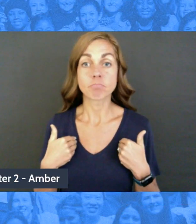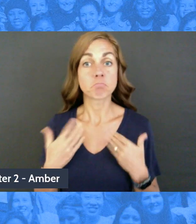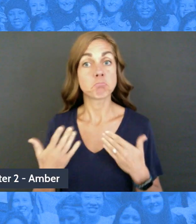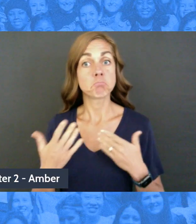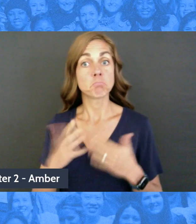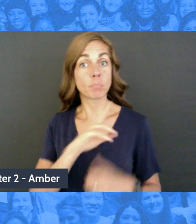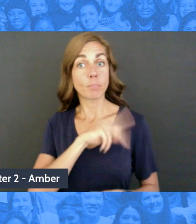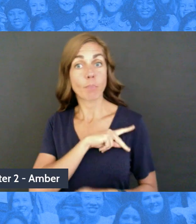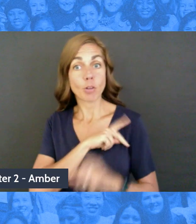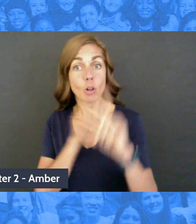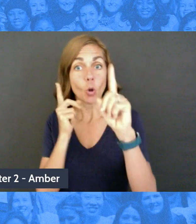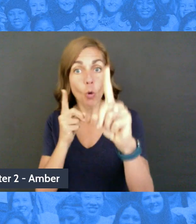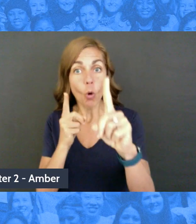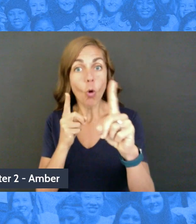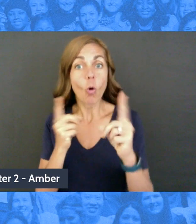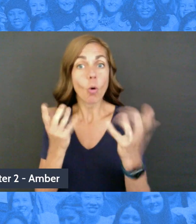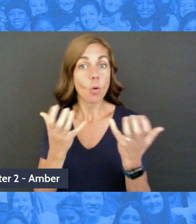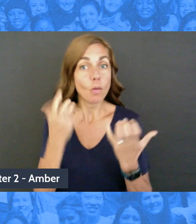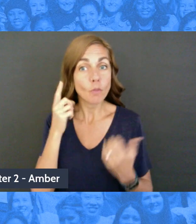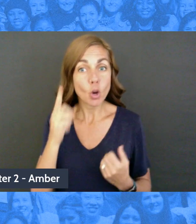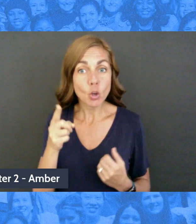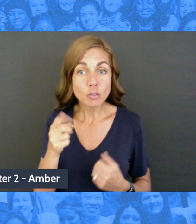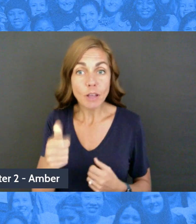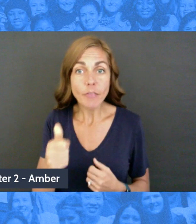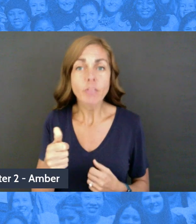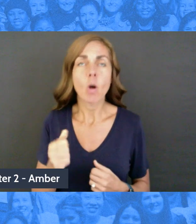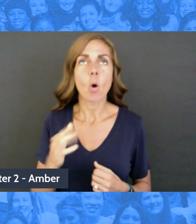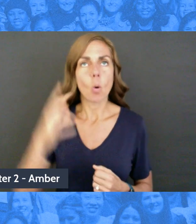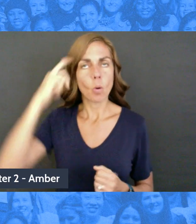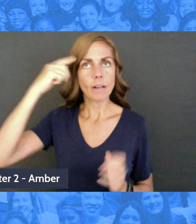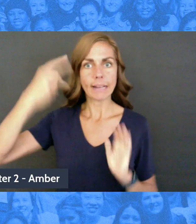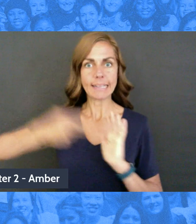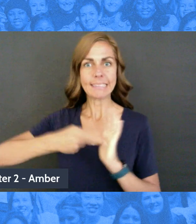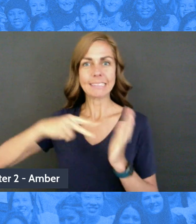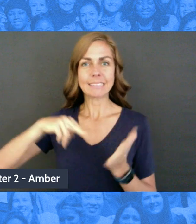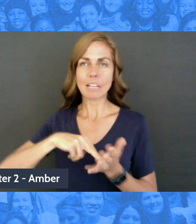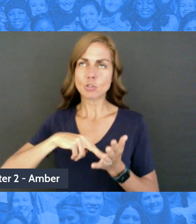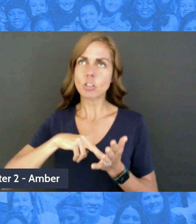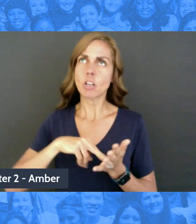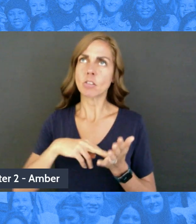whether that's an intention that you have to be of service to community,